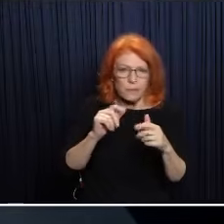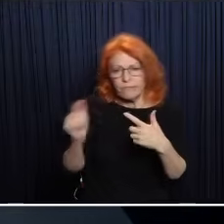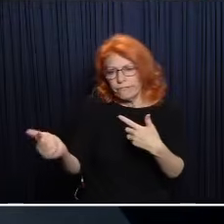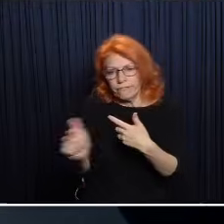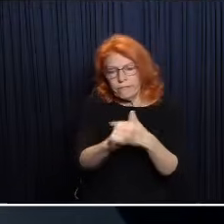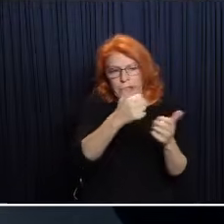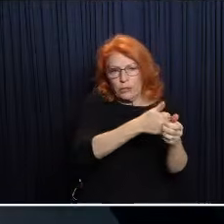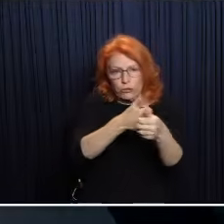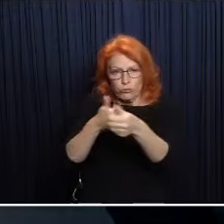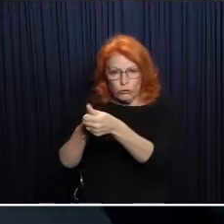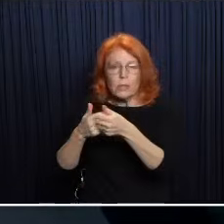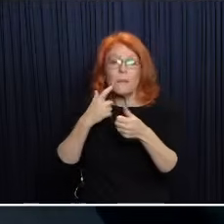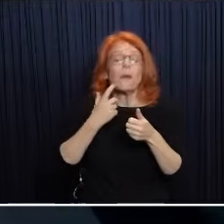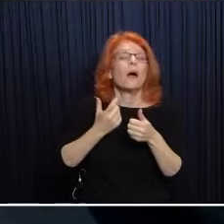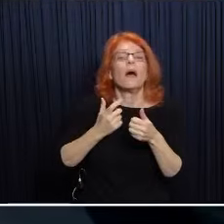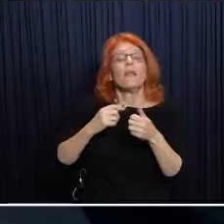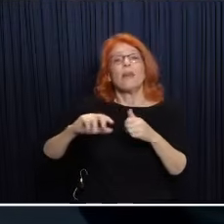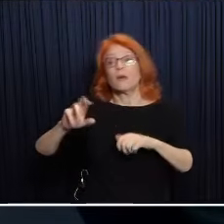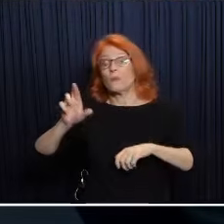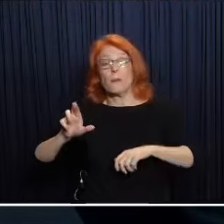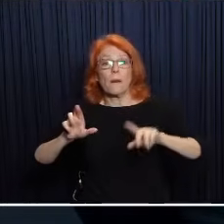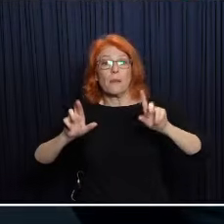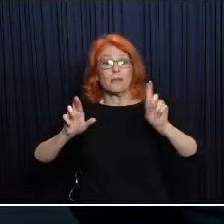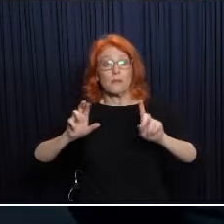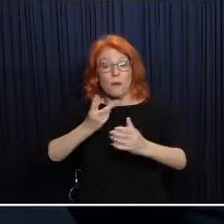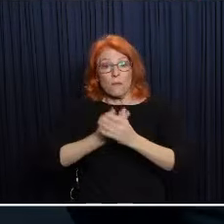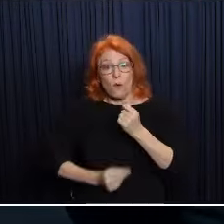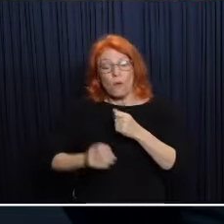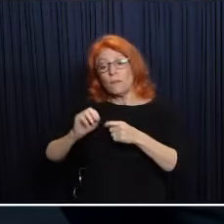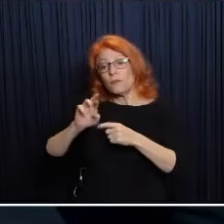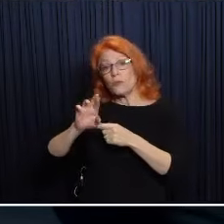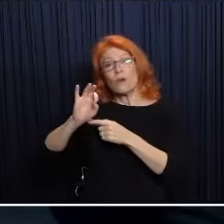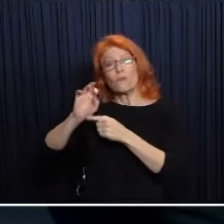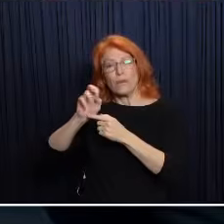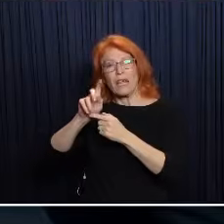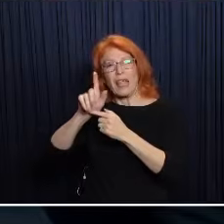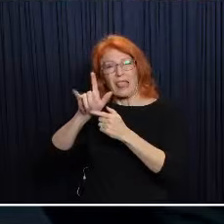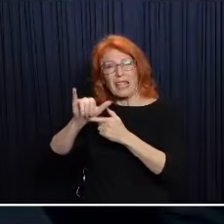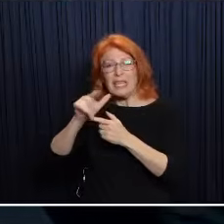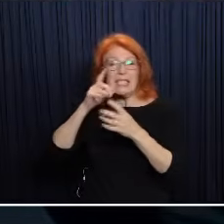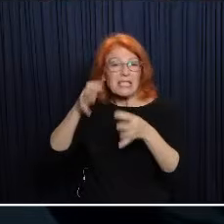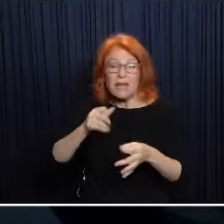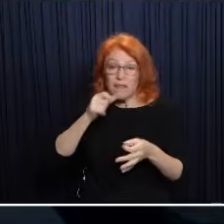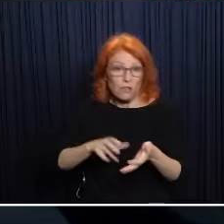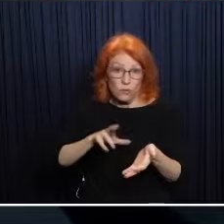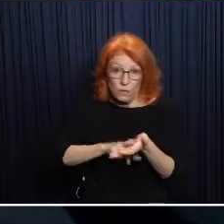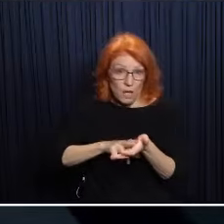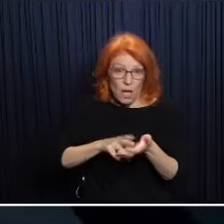BACK DOWN. HOUSING AFFORDABILITY